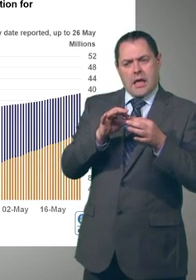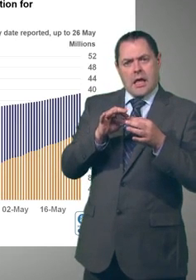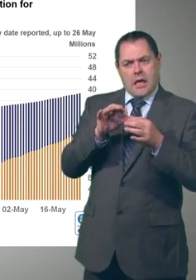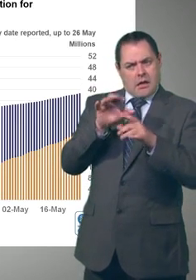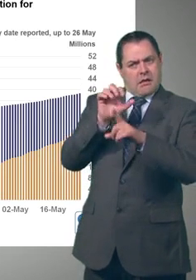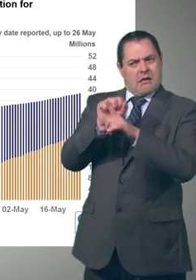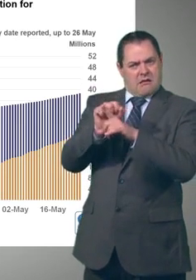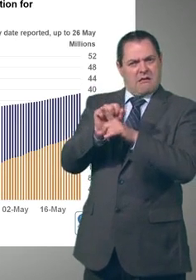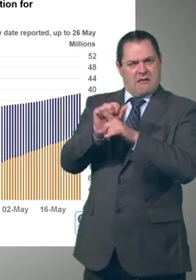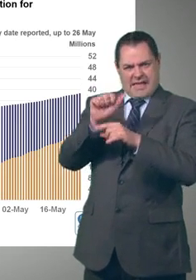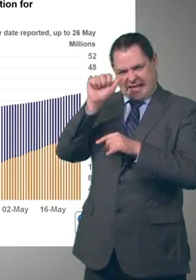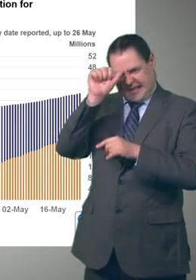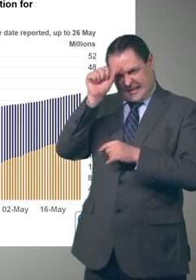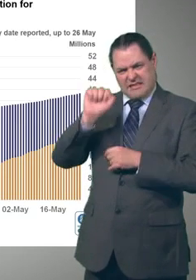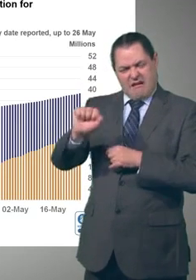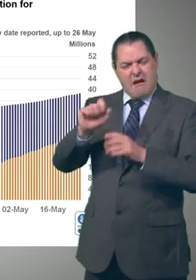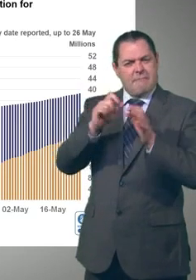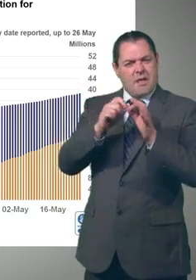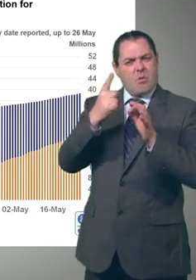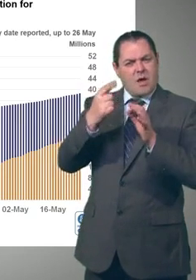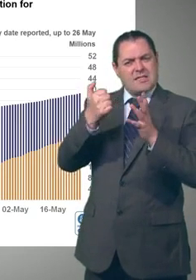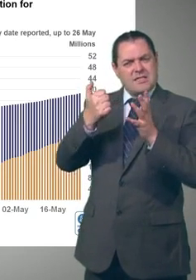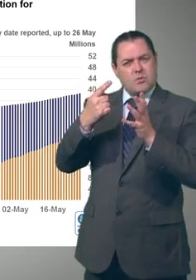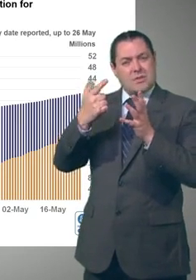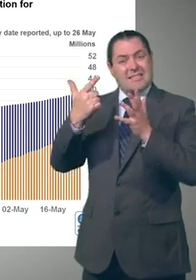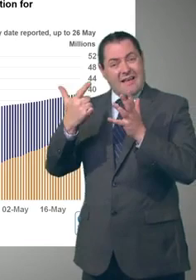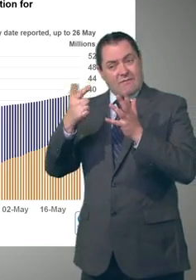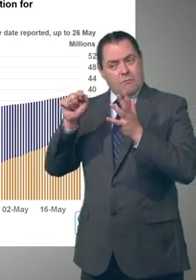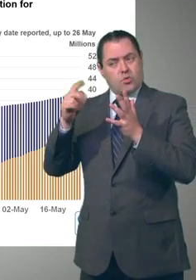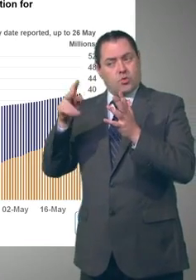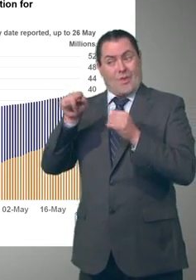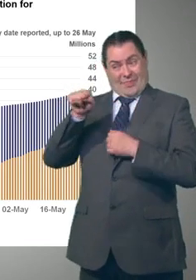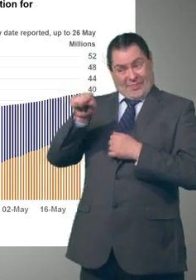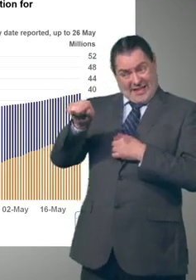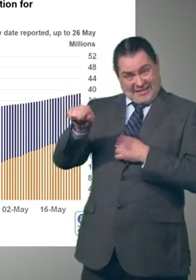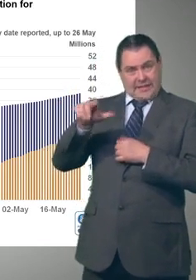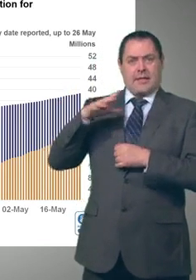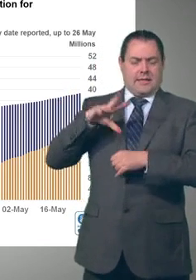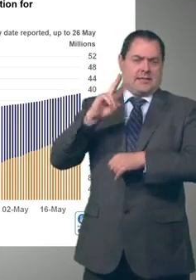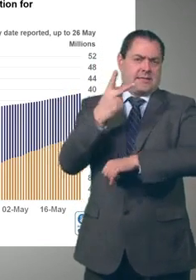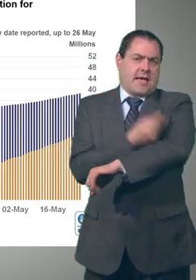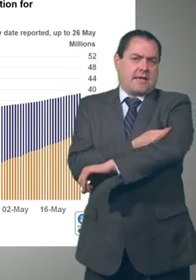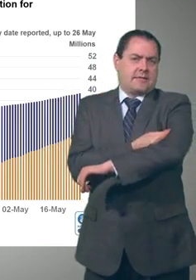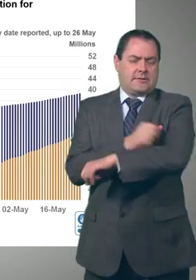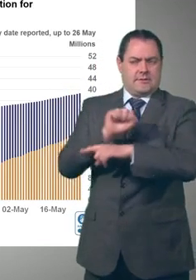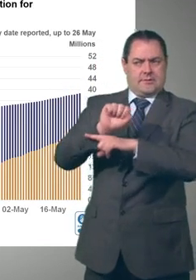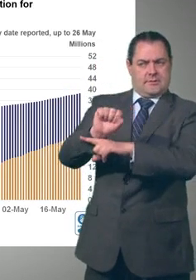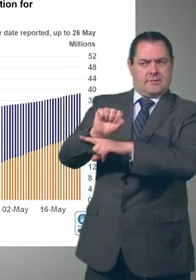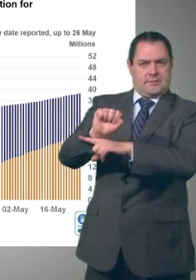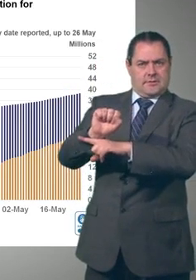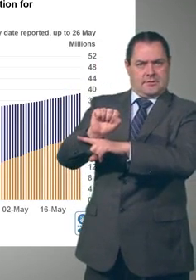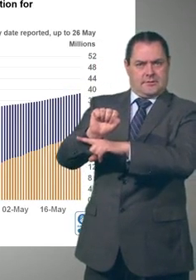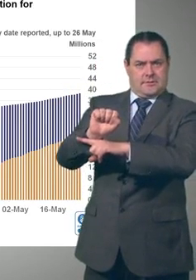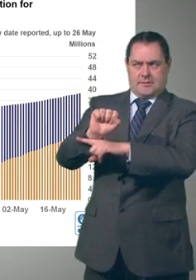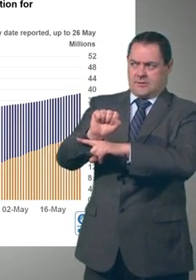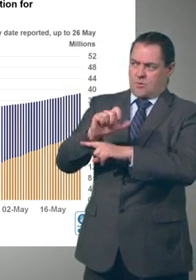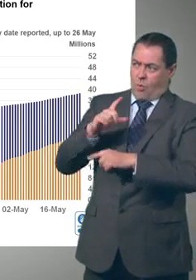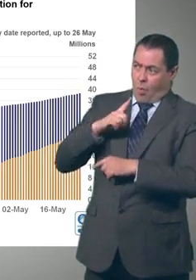India that it is that second dose, which is really important, so we're looking to make sure that that. Orange